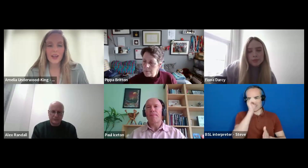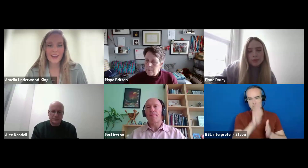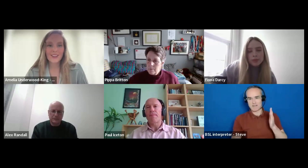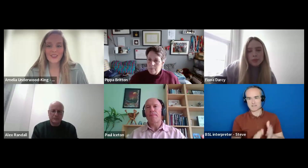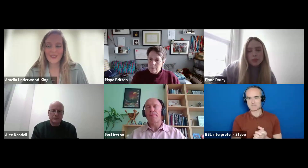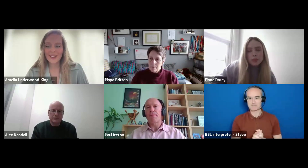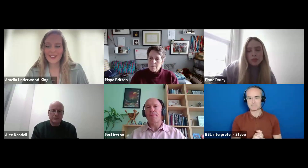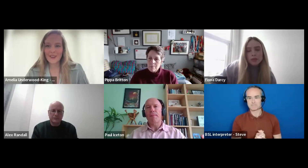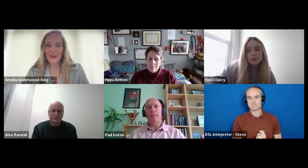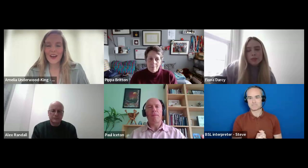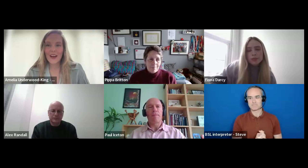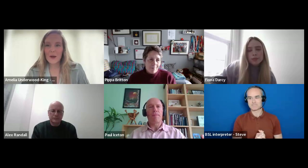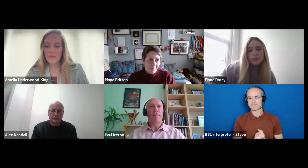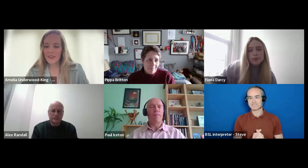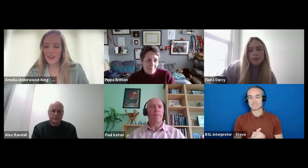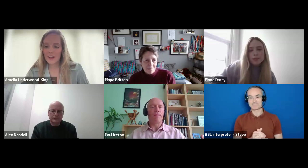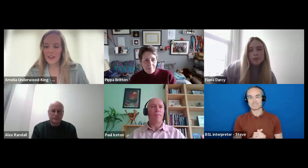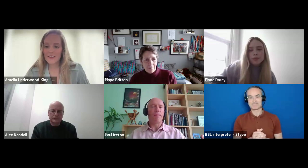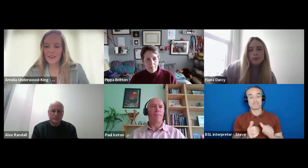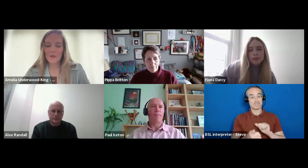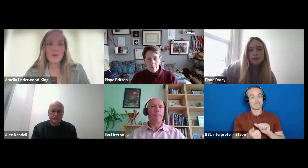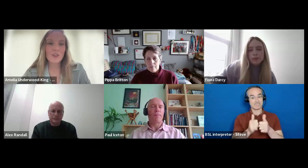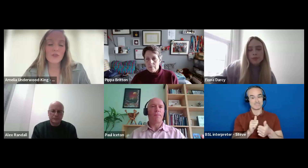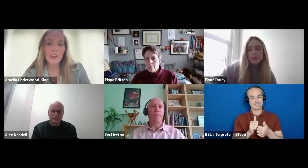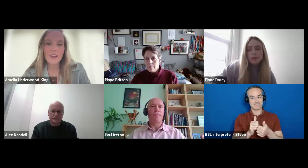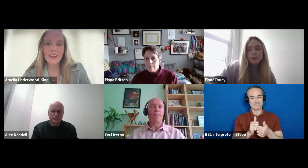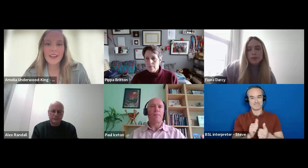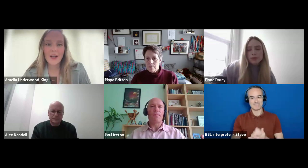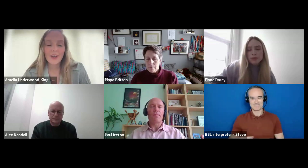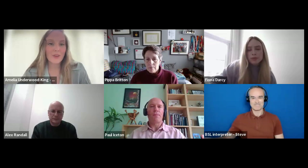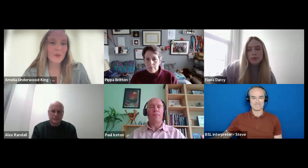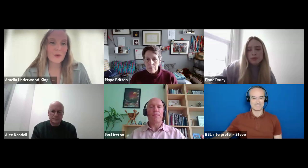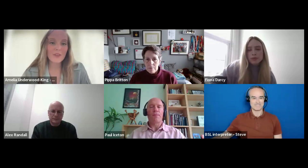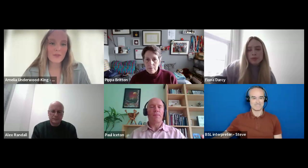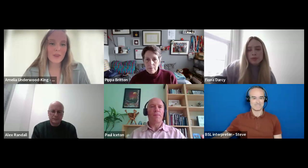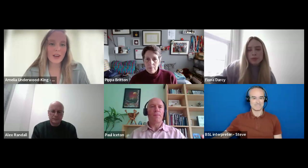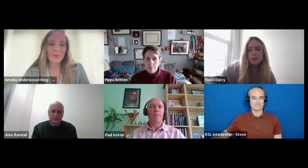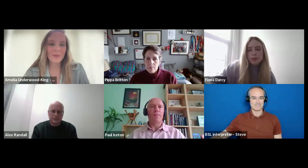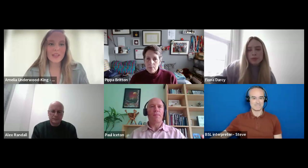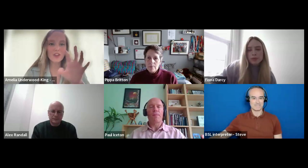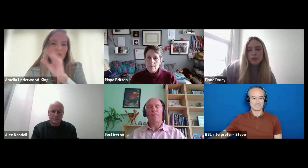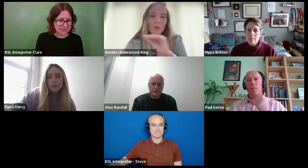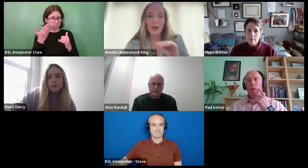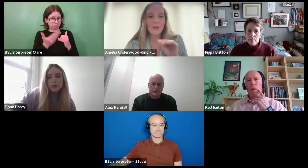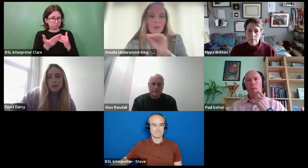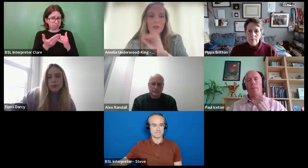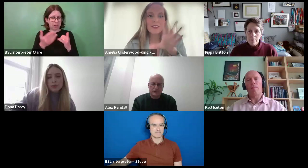Amelia: Okay. Excellent. Thank you. And then I guess maybe just finally, I don't know if each of you wanna answer or if it's